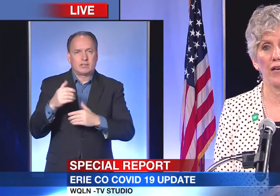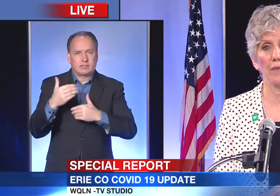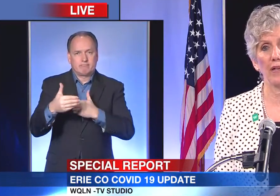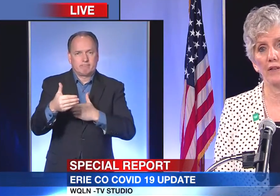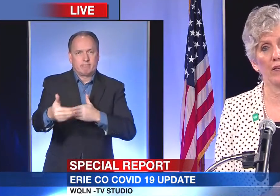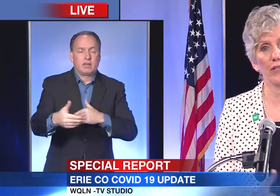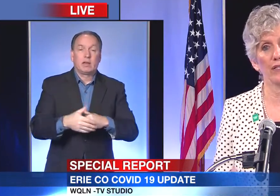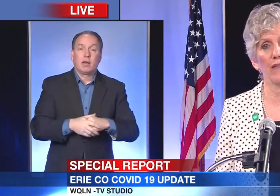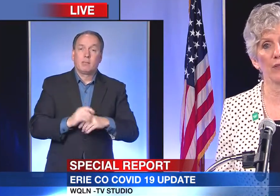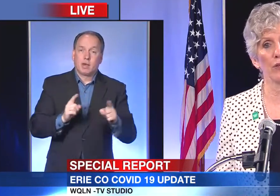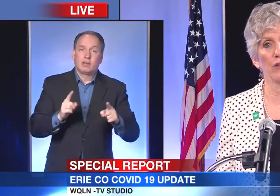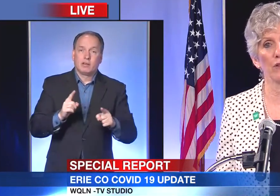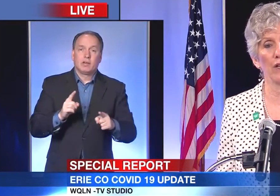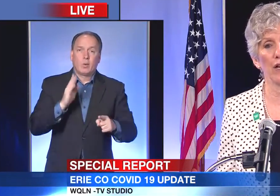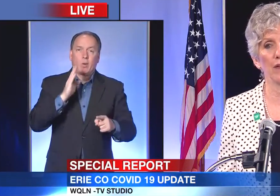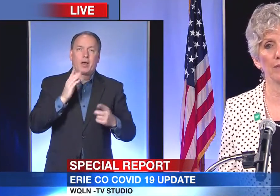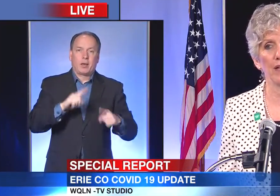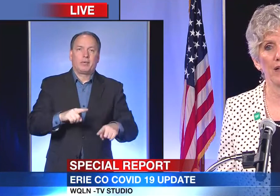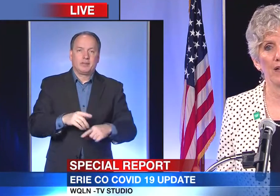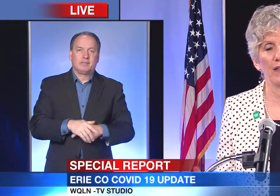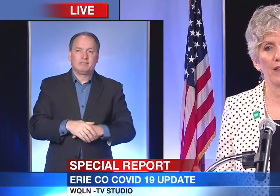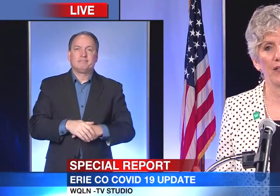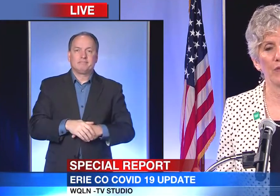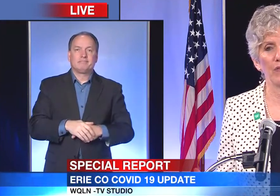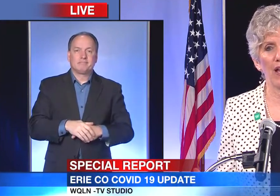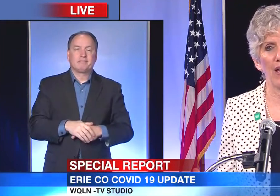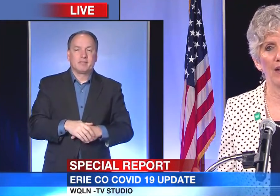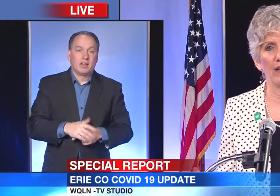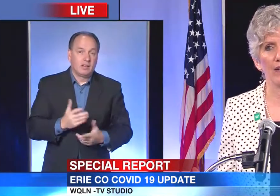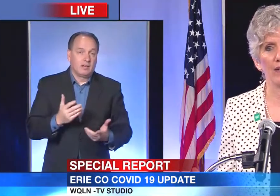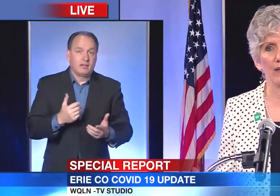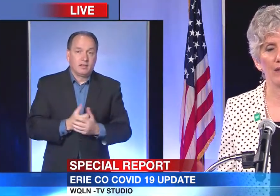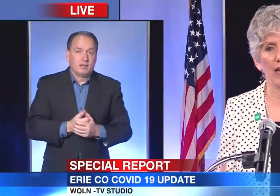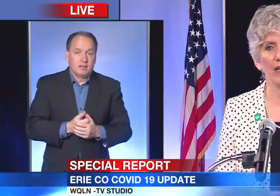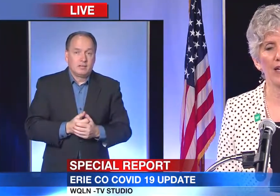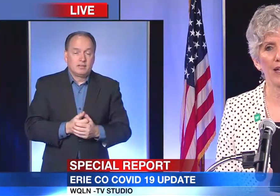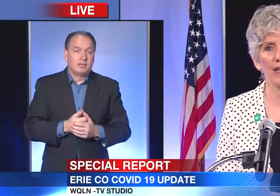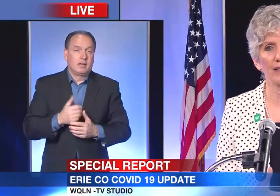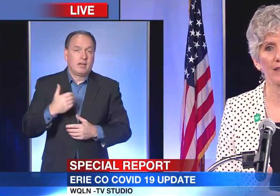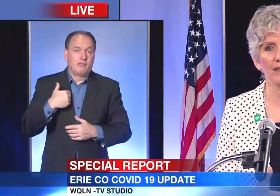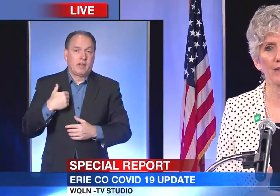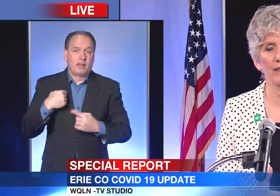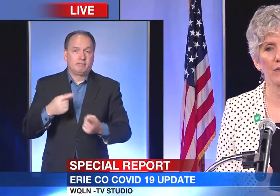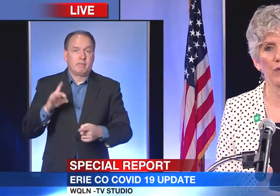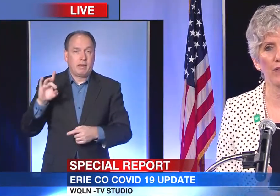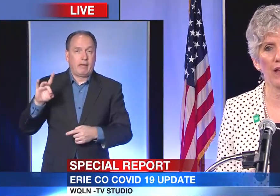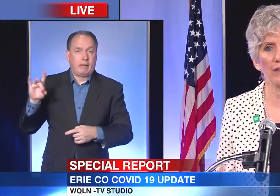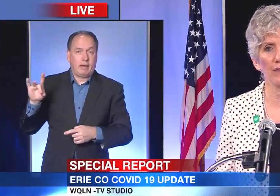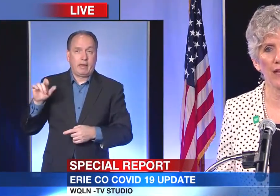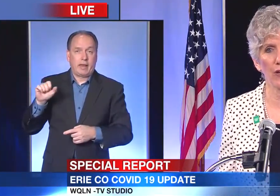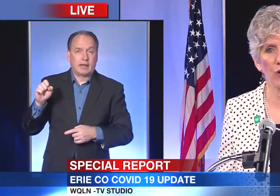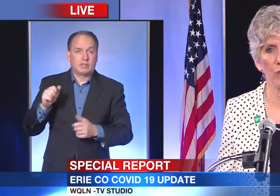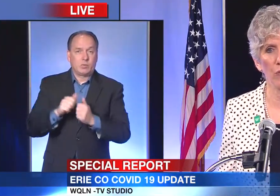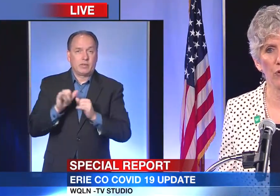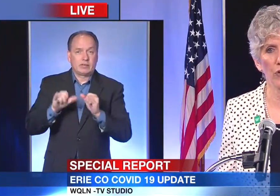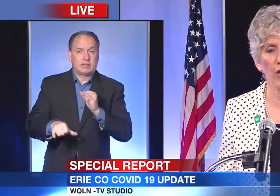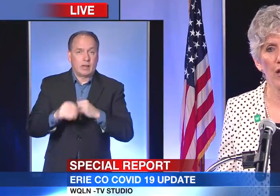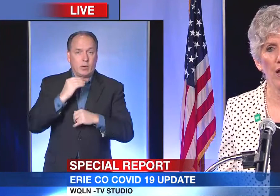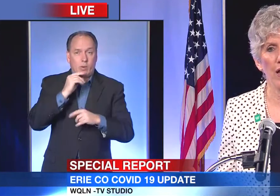BE ABLE TO QUICKLY REACT TO ANY CASES THAT WILL COME FORWARD. BUT IT'S INEVITABLE.